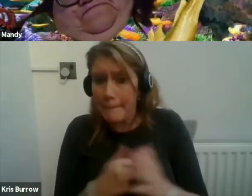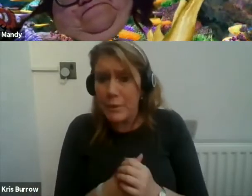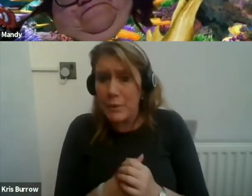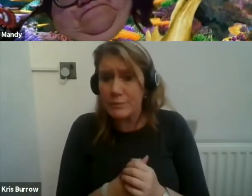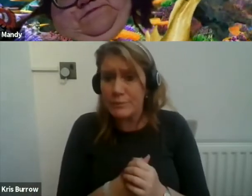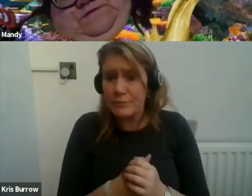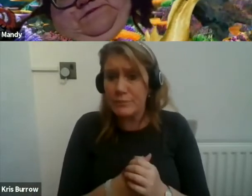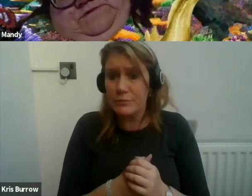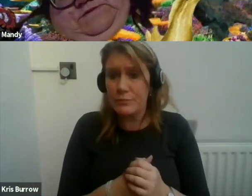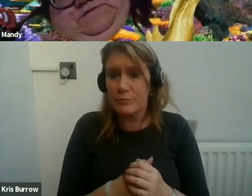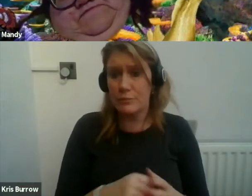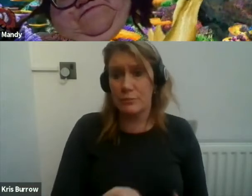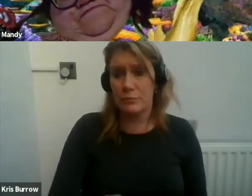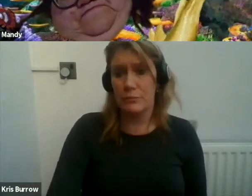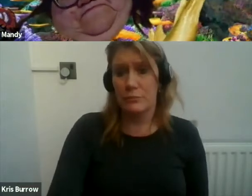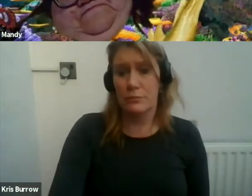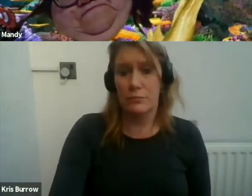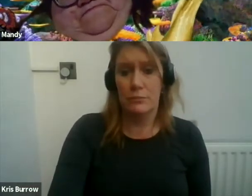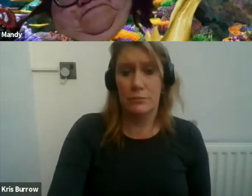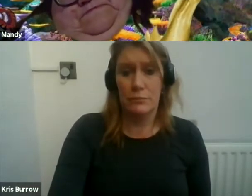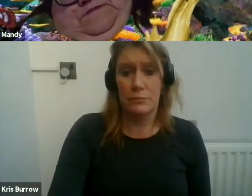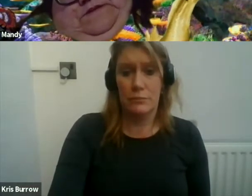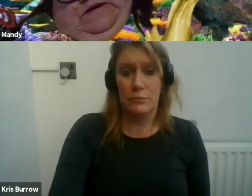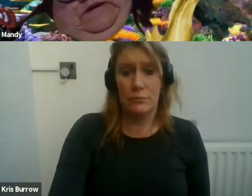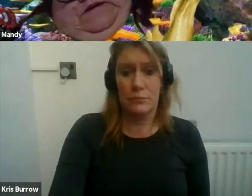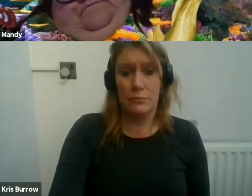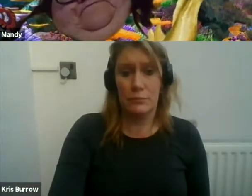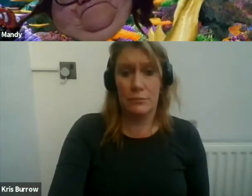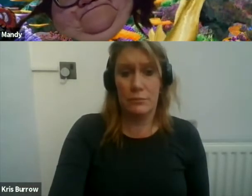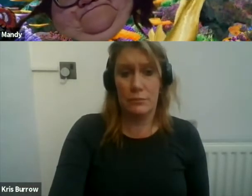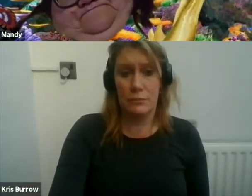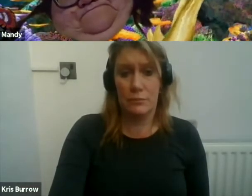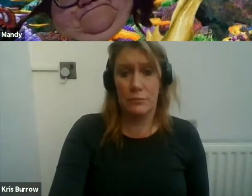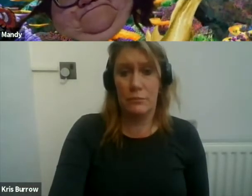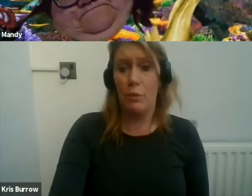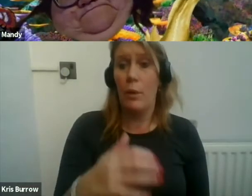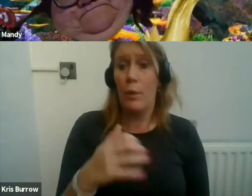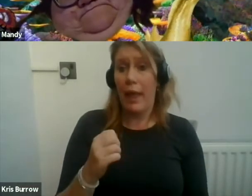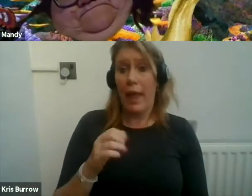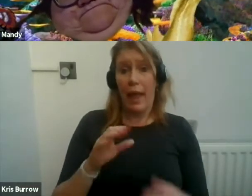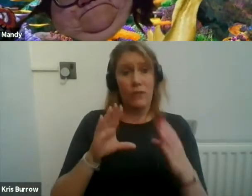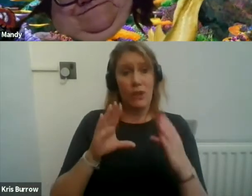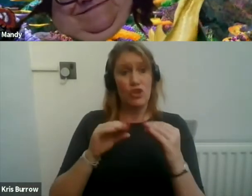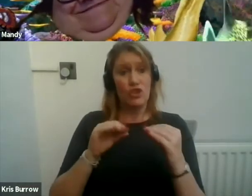anybody wants to ask us a question there is a chat facility I've been told and